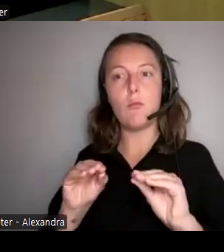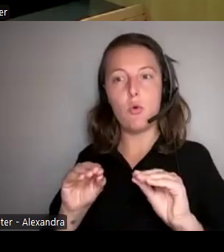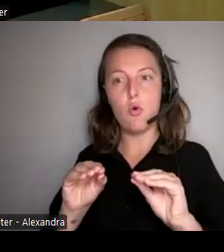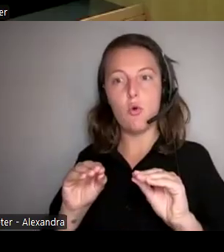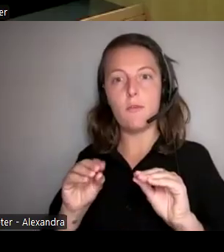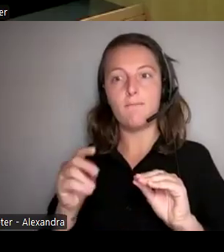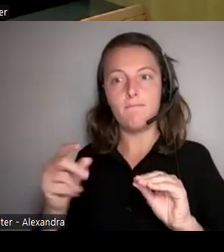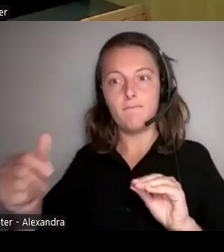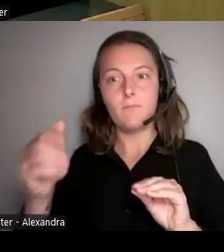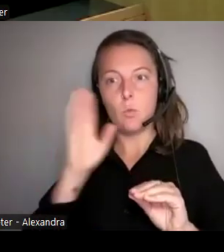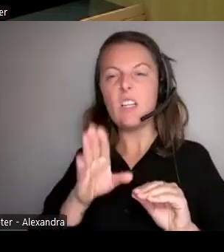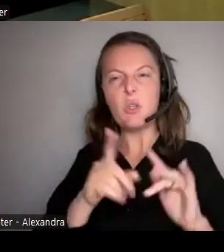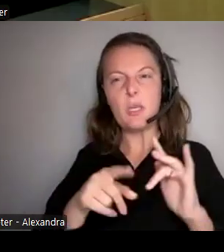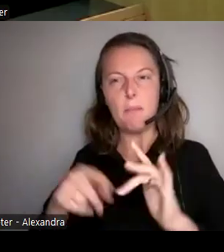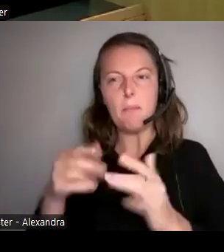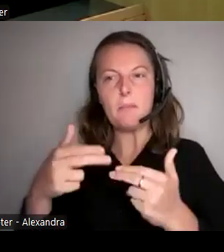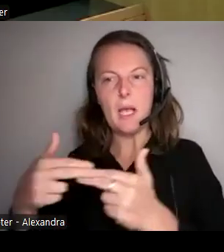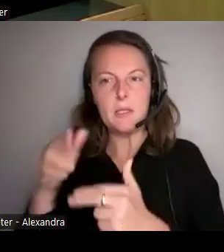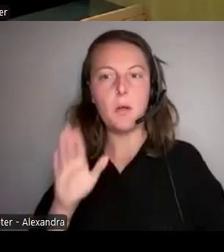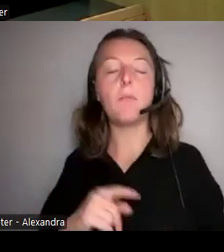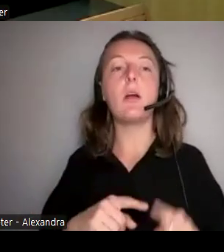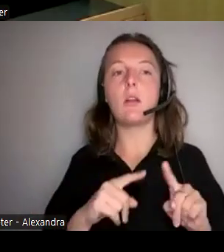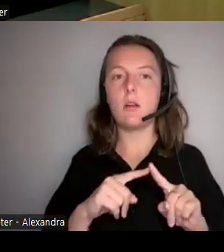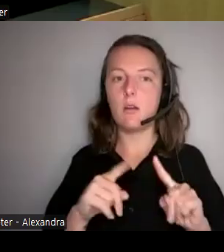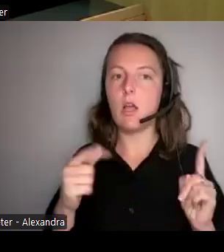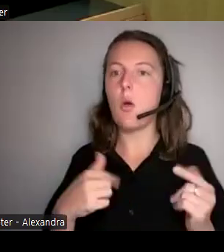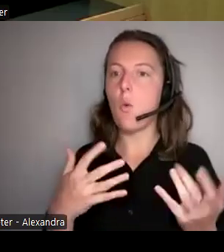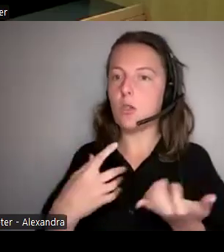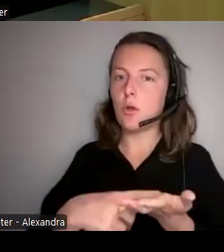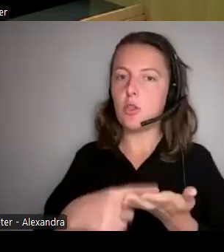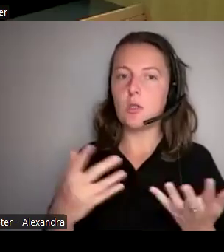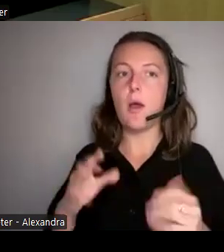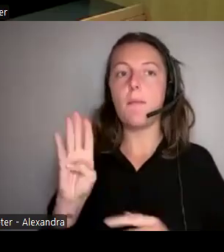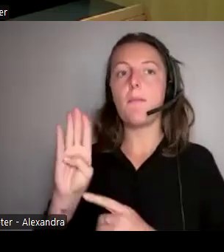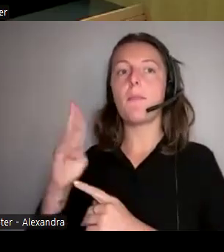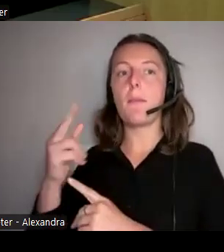to see me skip some of the slides, but one thing I wanted to address is that um you know Bodacharia